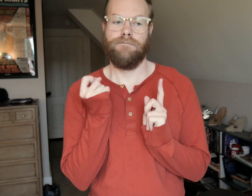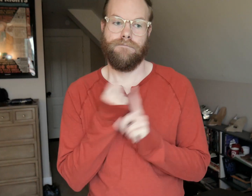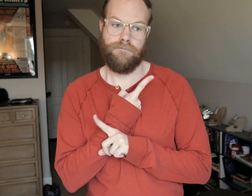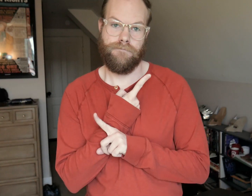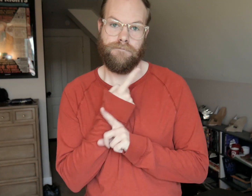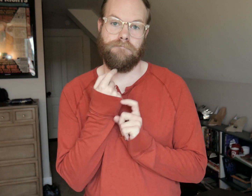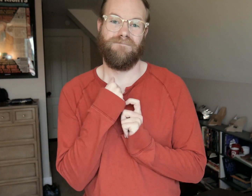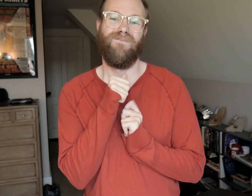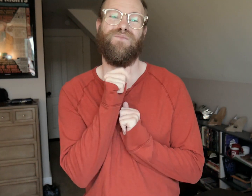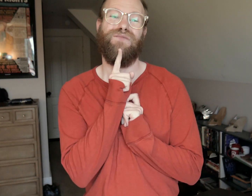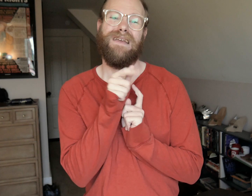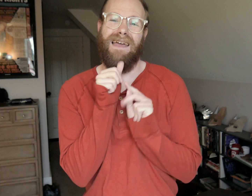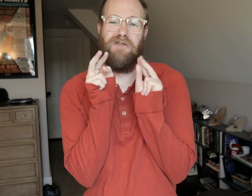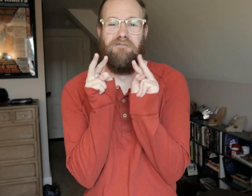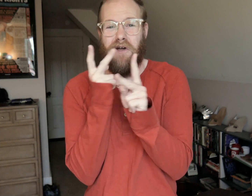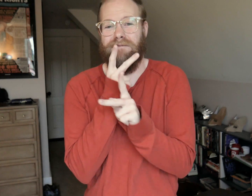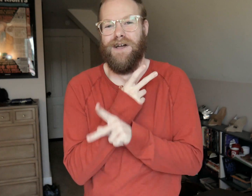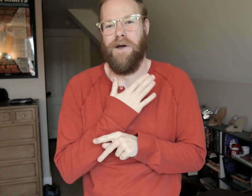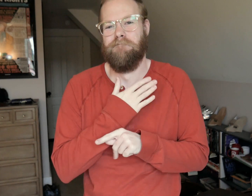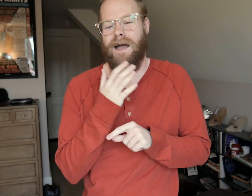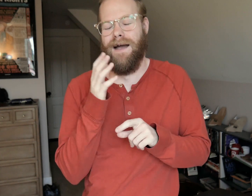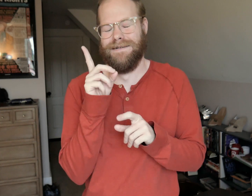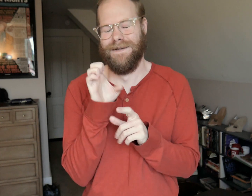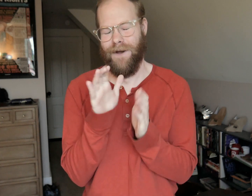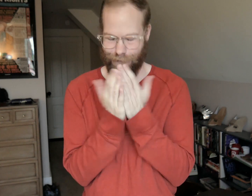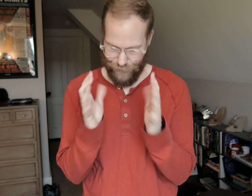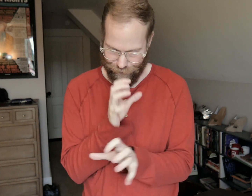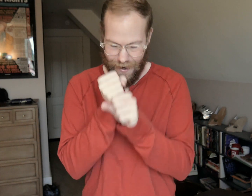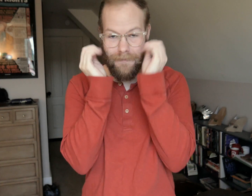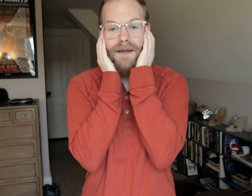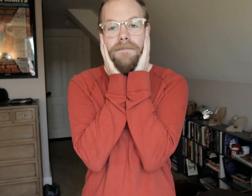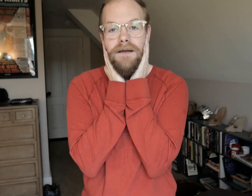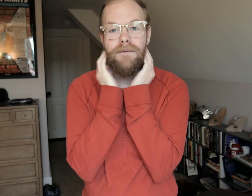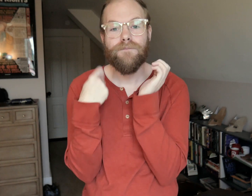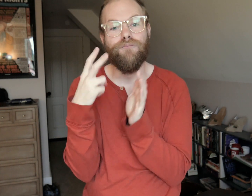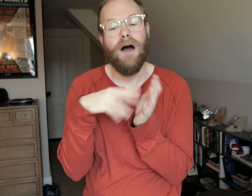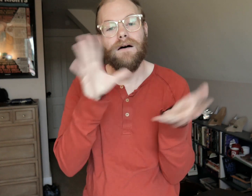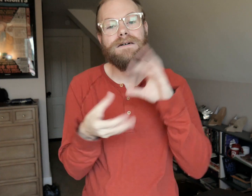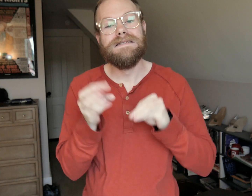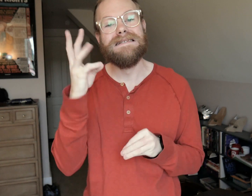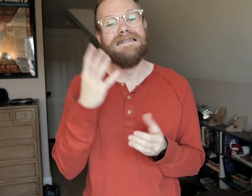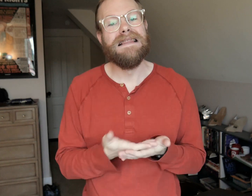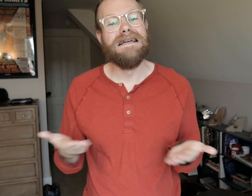Side note, I’m really not looking forward to figuring out my December book wrap up, because I read a total of 16 things.